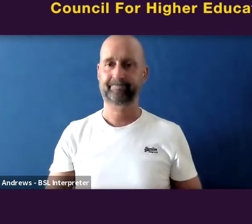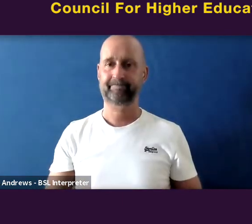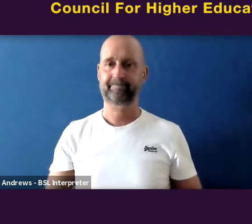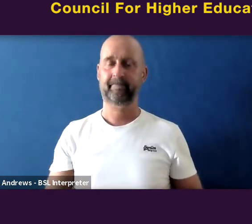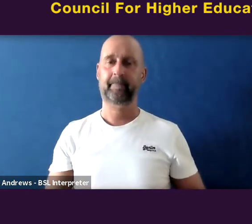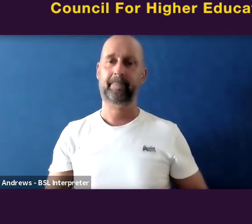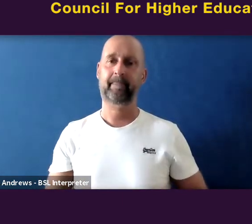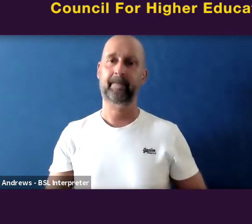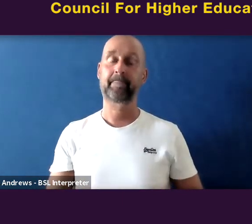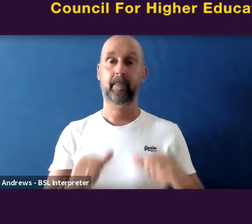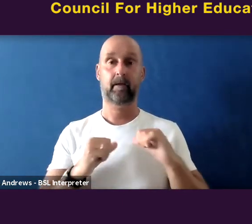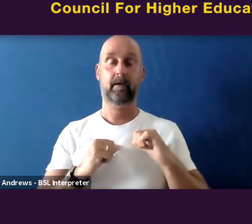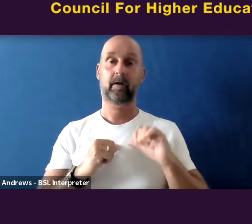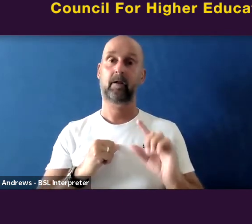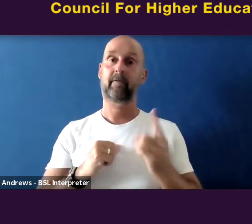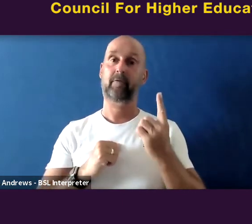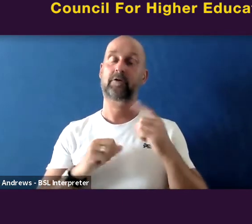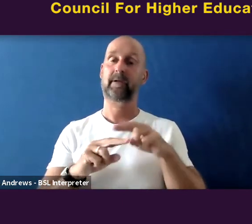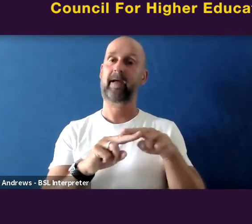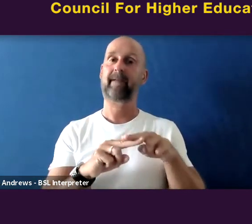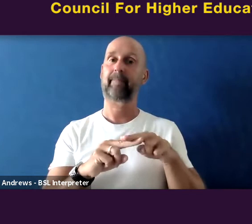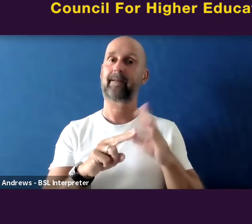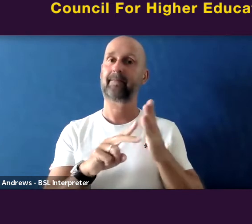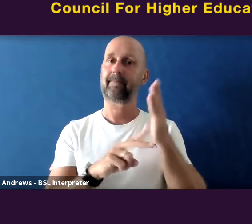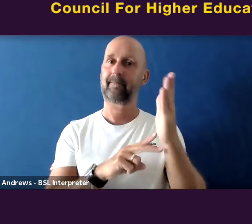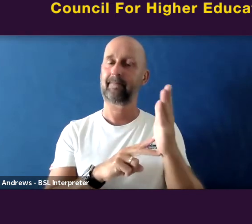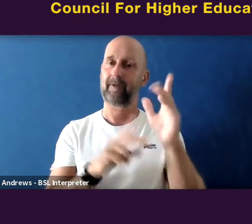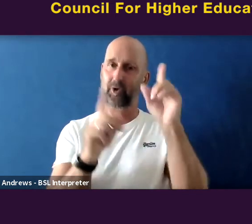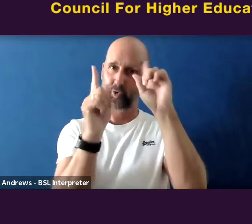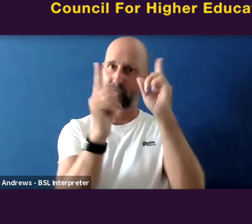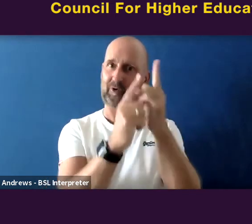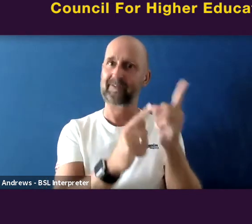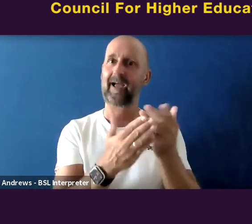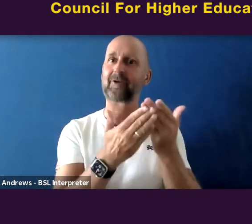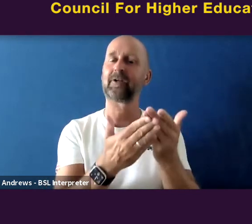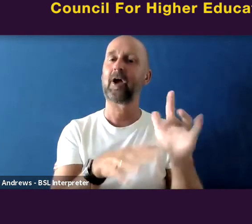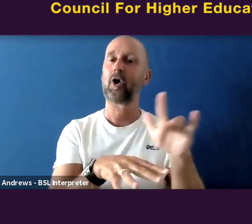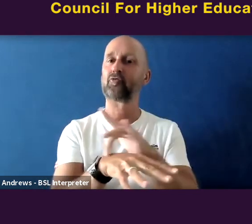I was the first in my family to go to University where I studied drama and performing arts.